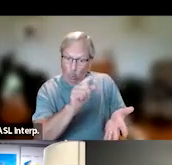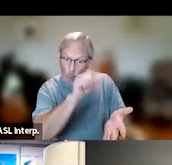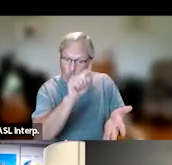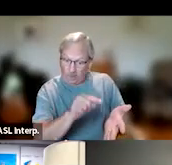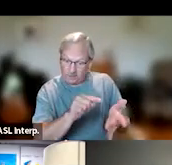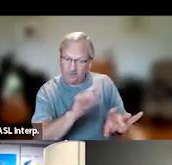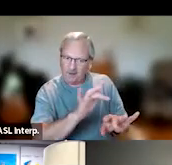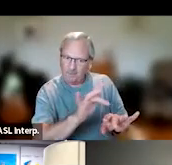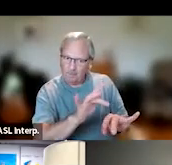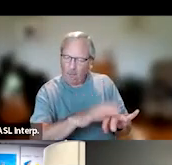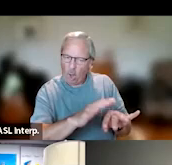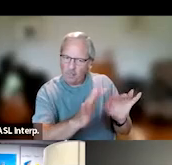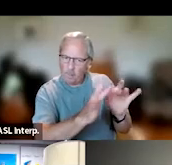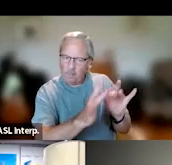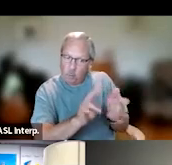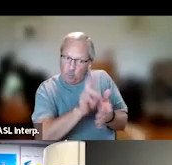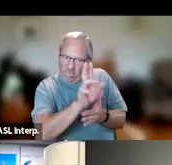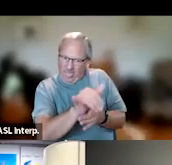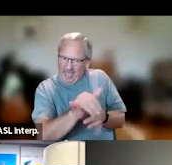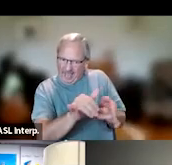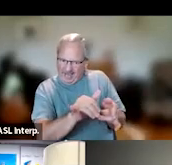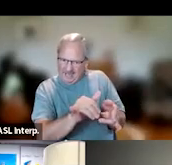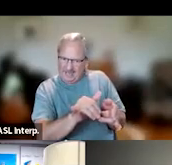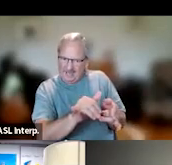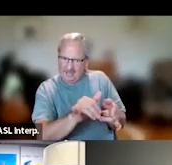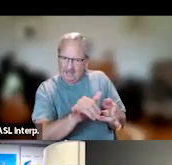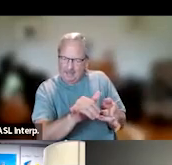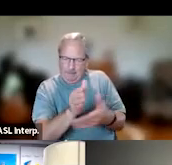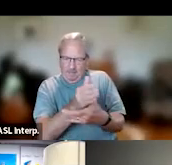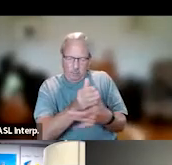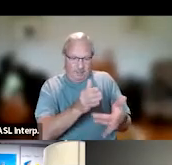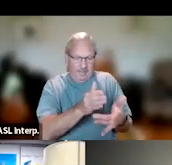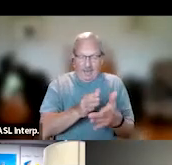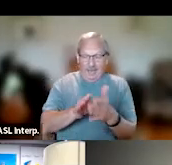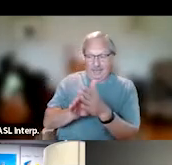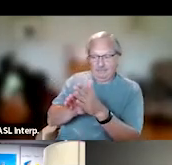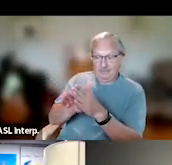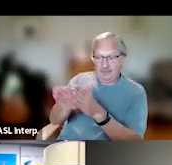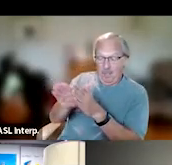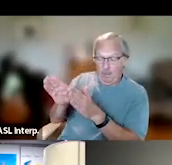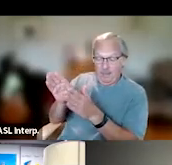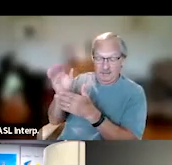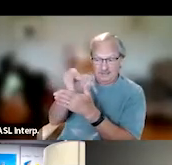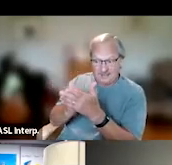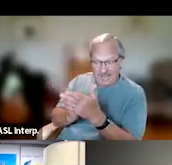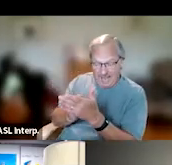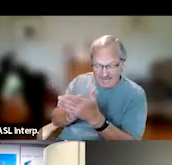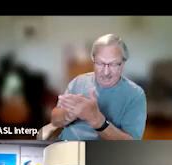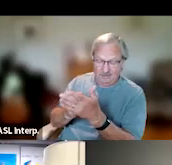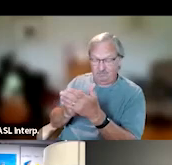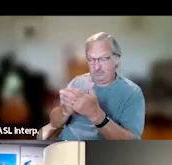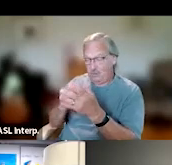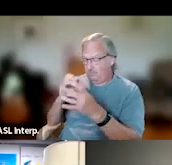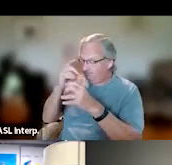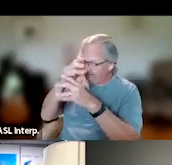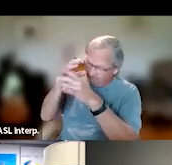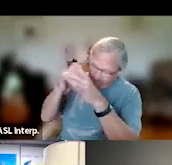on the website be used in the interim between designing and formulating a true outcome collection system